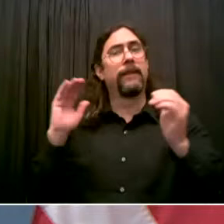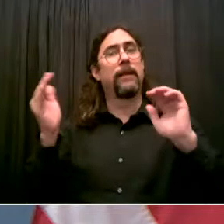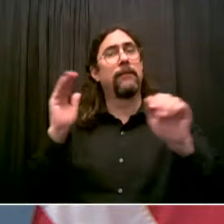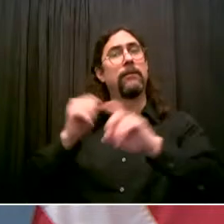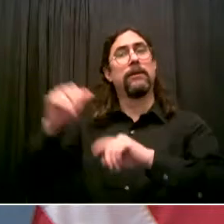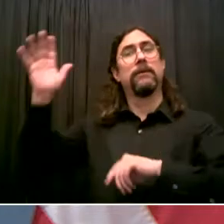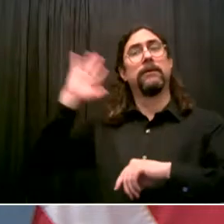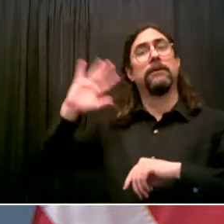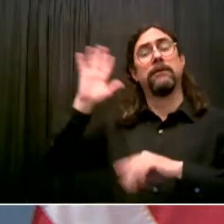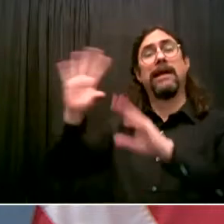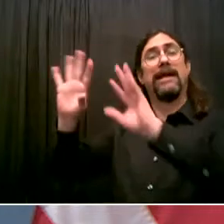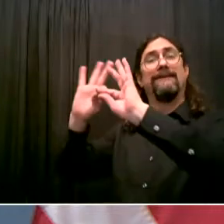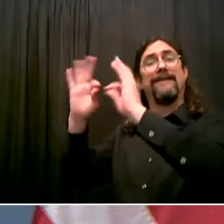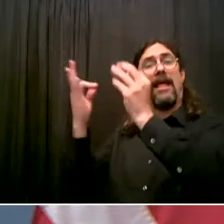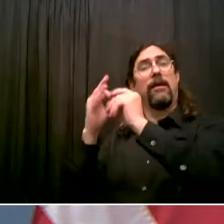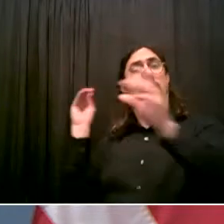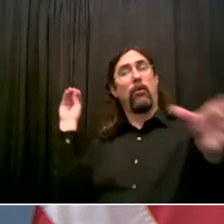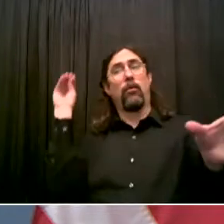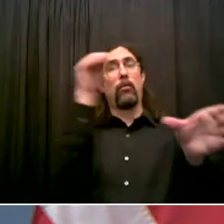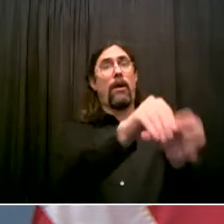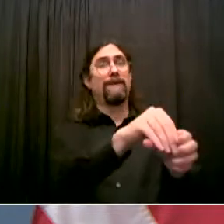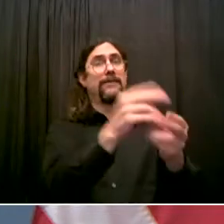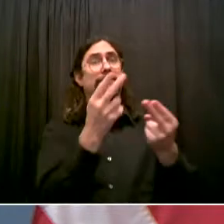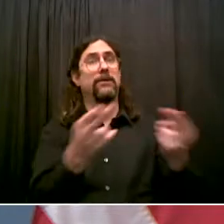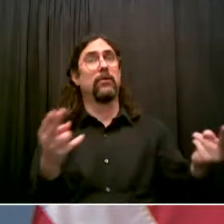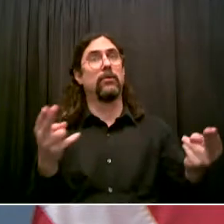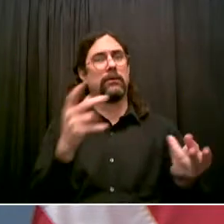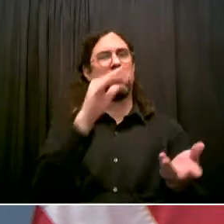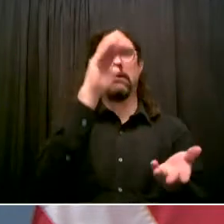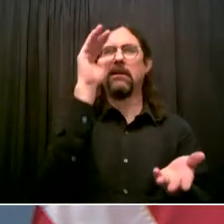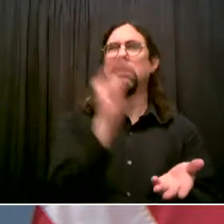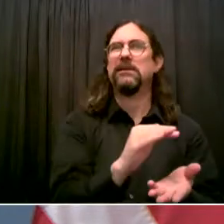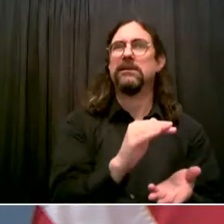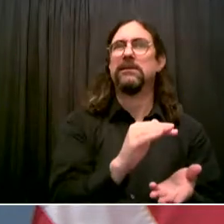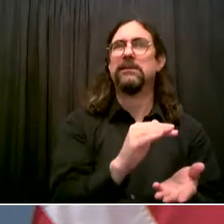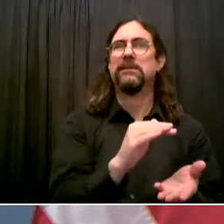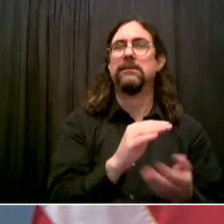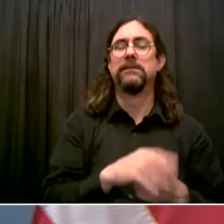INCREASE WITH SINGLE ADULTS IN SHELTE HTEY ARE COMING IN NOT JUST FOR